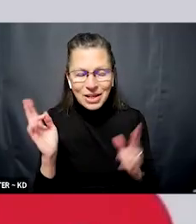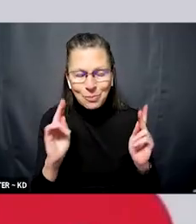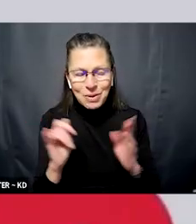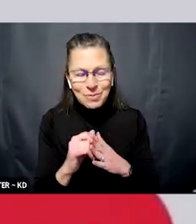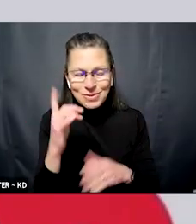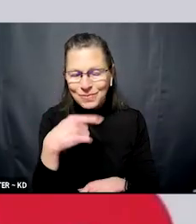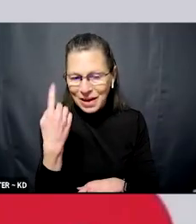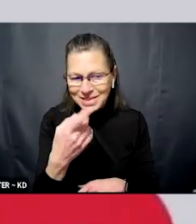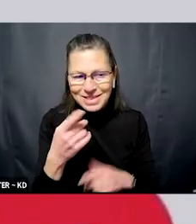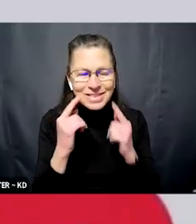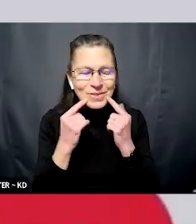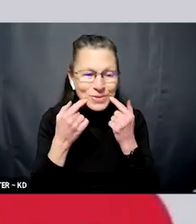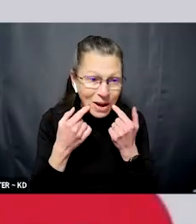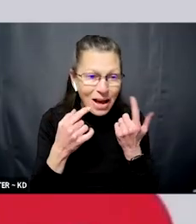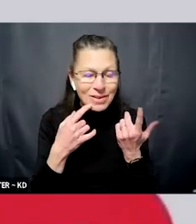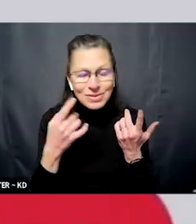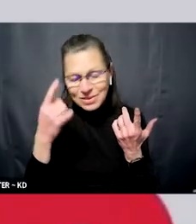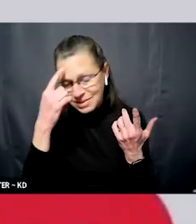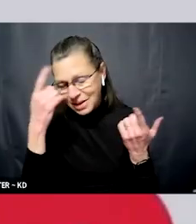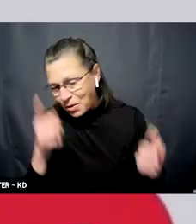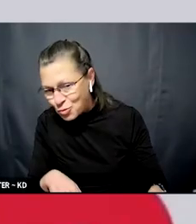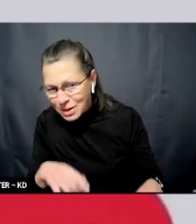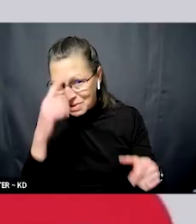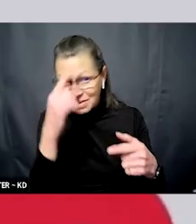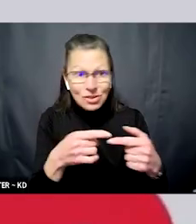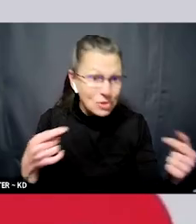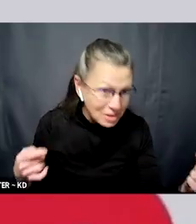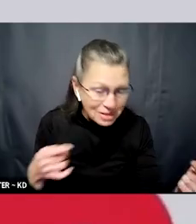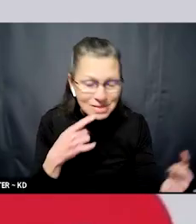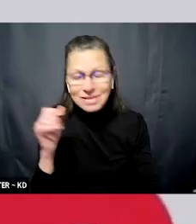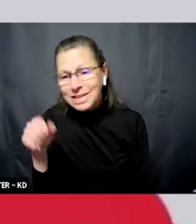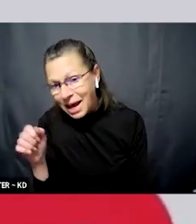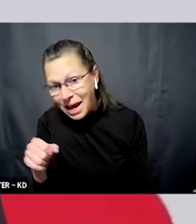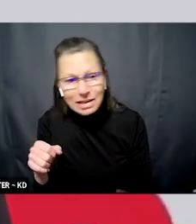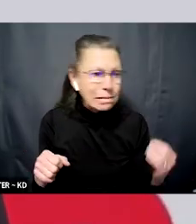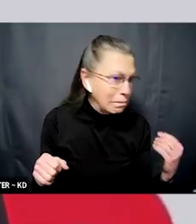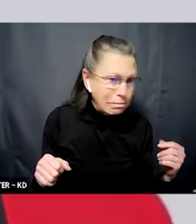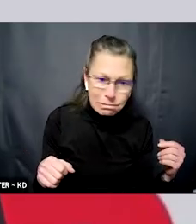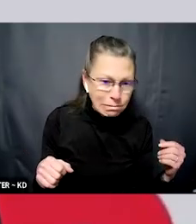and their agreements or disagreements or the head nodding or what have you. And so, in my mind, I am